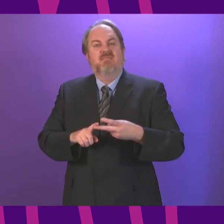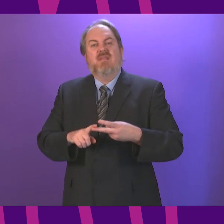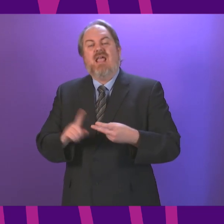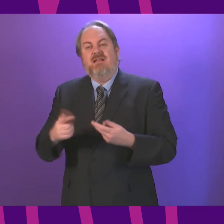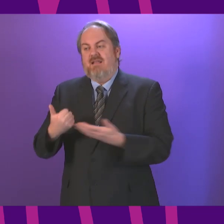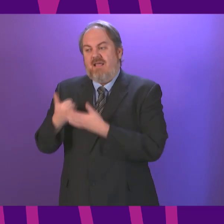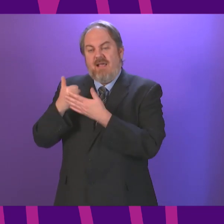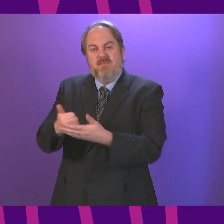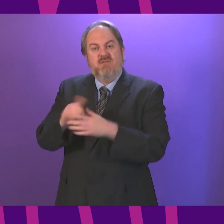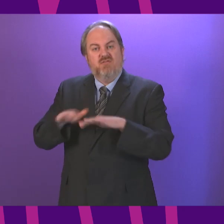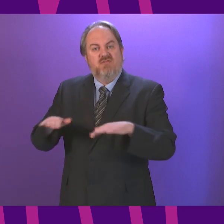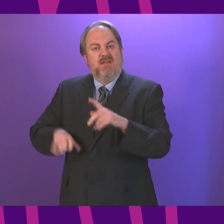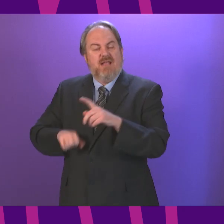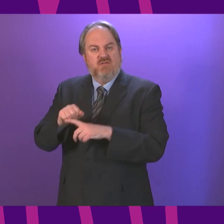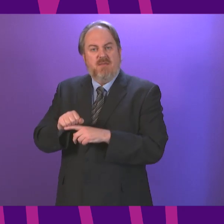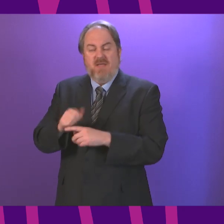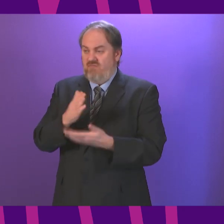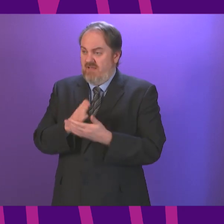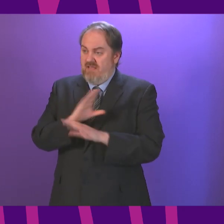I make no apology for saying that, when it comes to the wider wellbeing of young people, it is